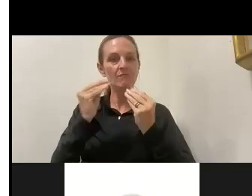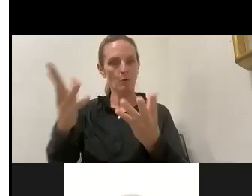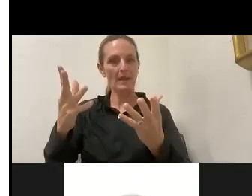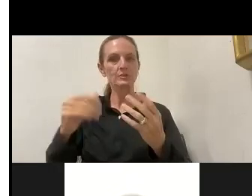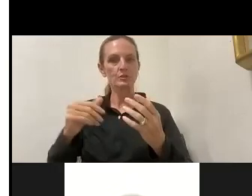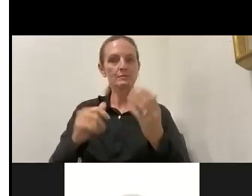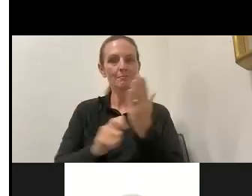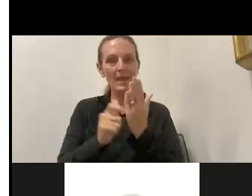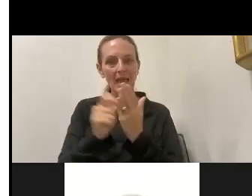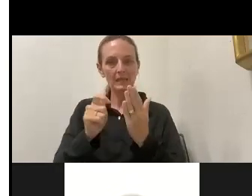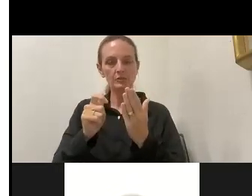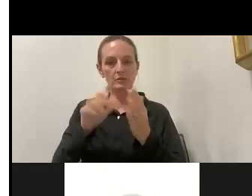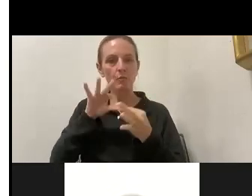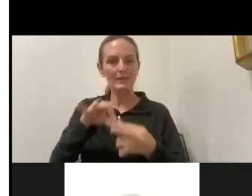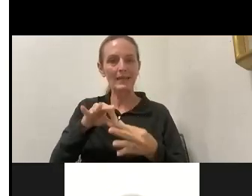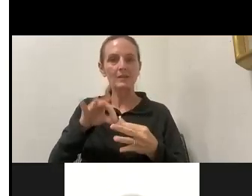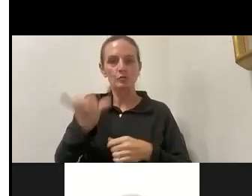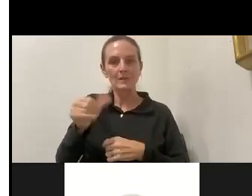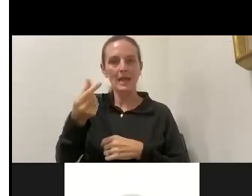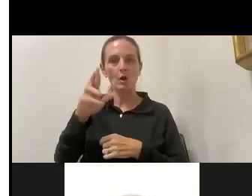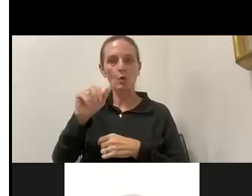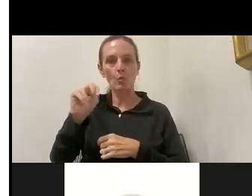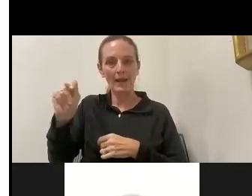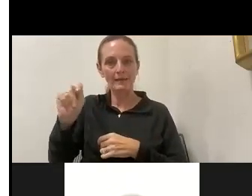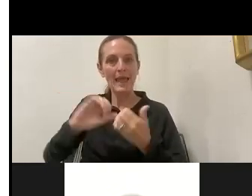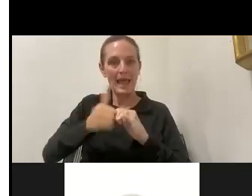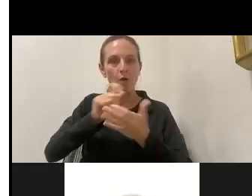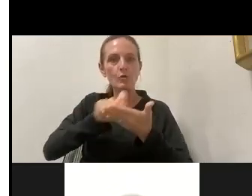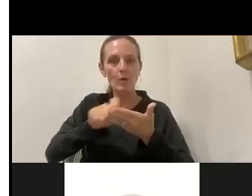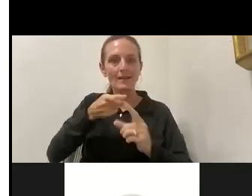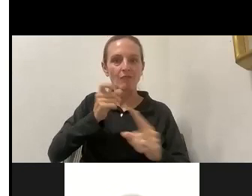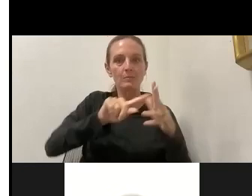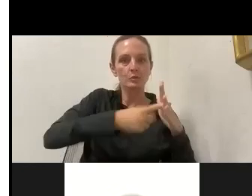from start to finish of how you write it, and they will also normally have a contact person where if